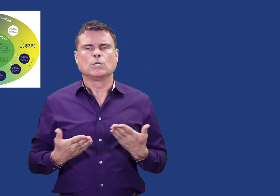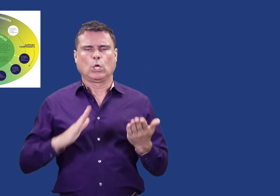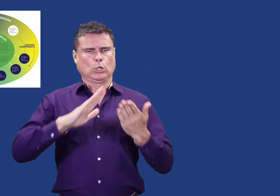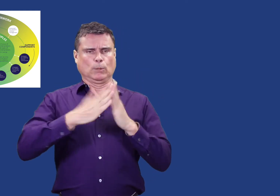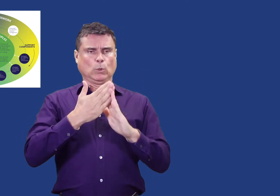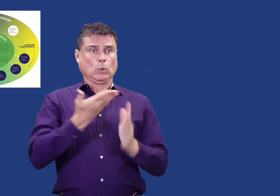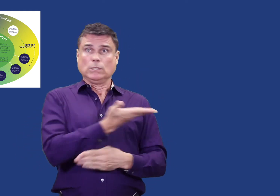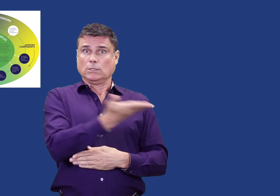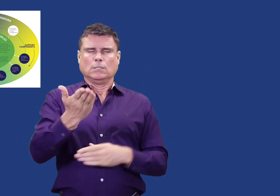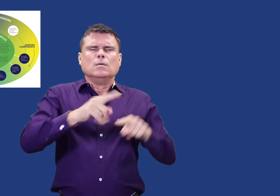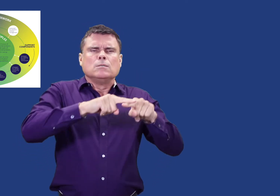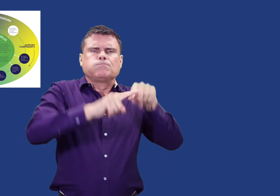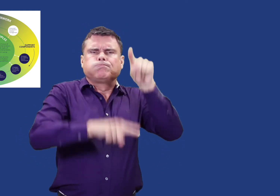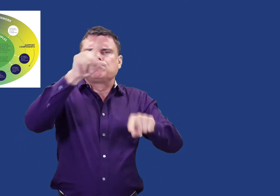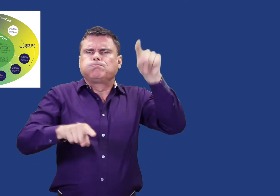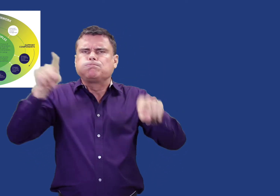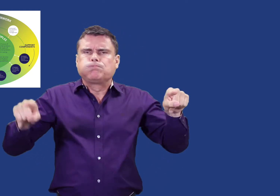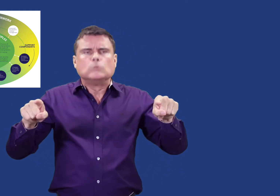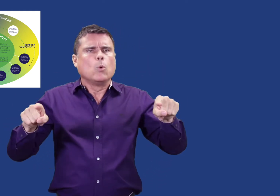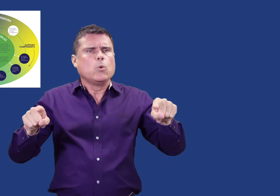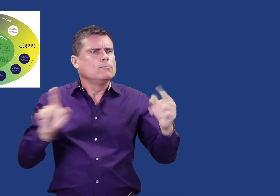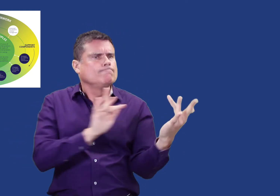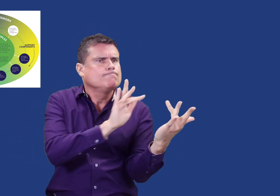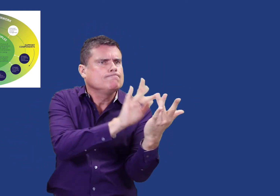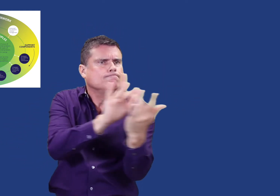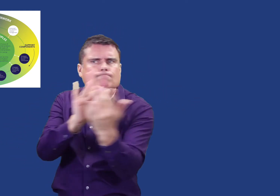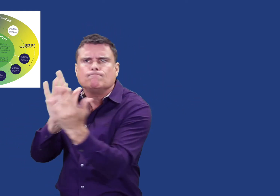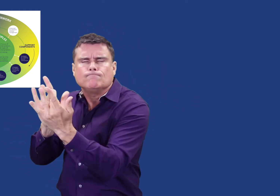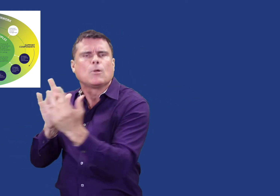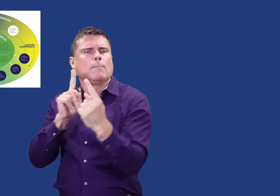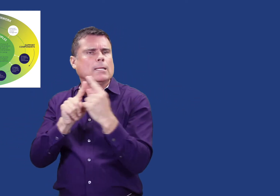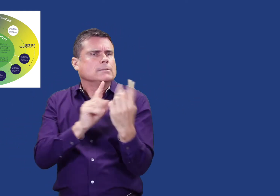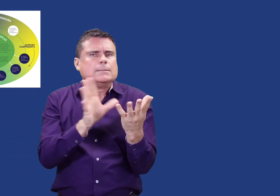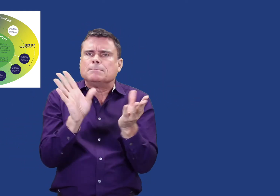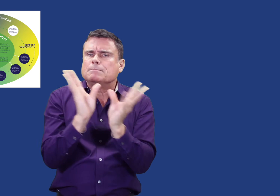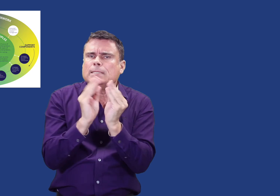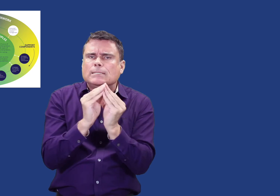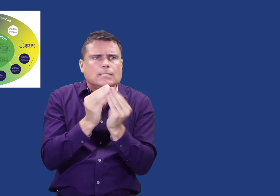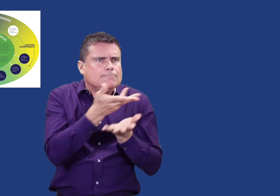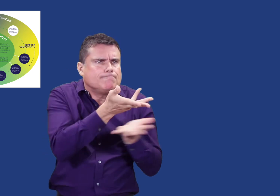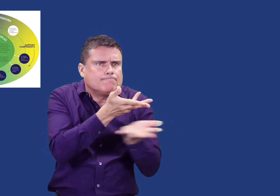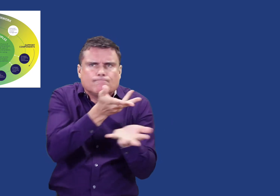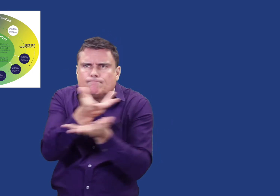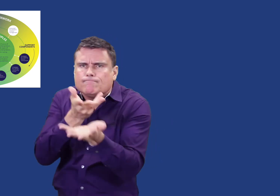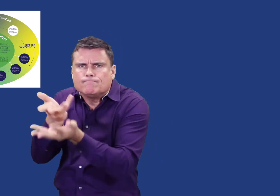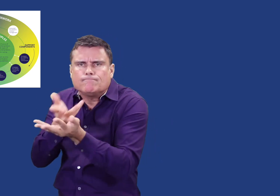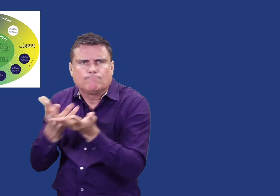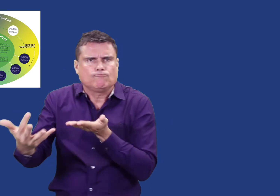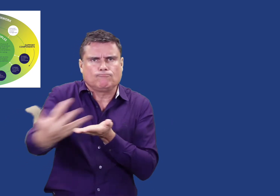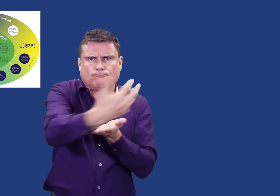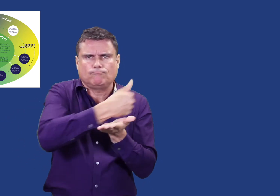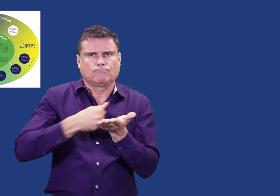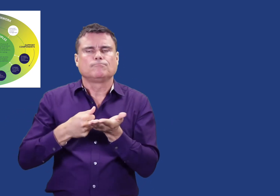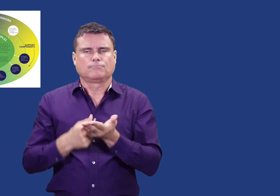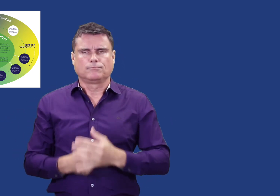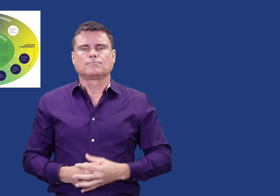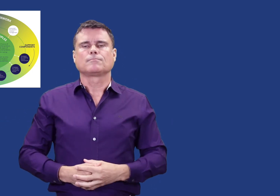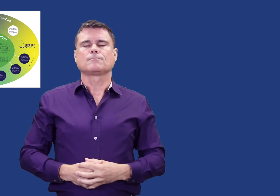STRATEGIES FOR MEETING DIVERSE COMMUNITIES.